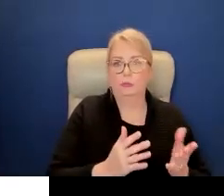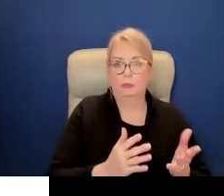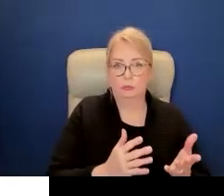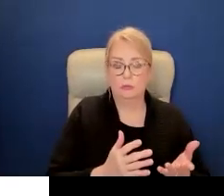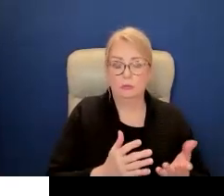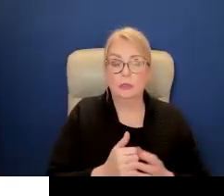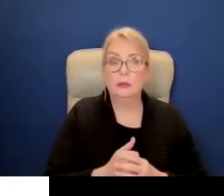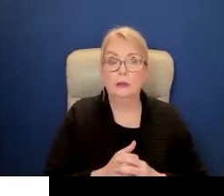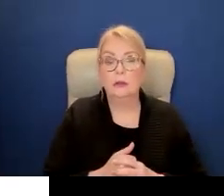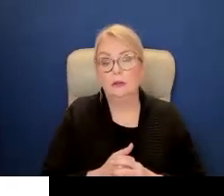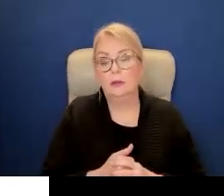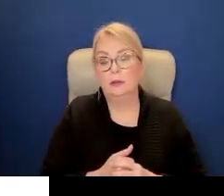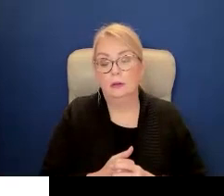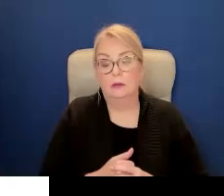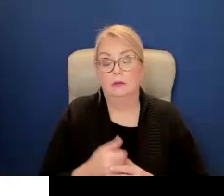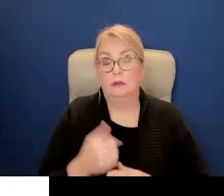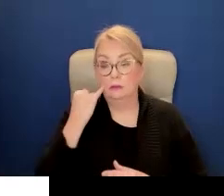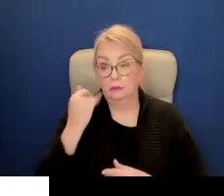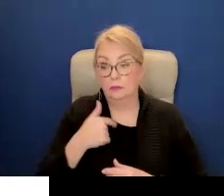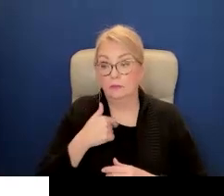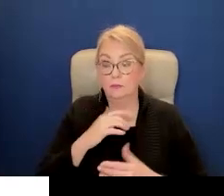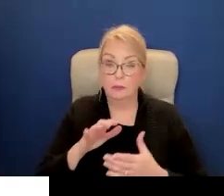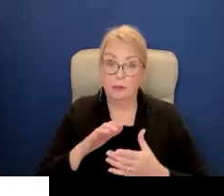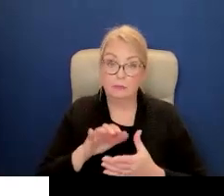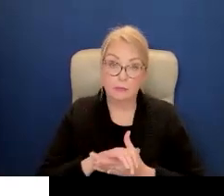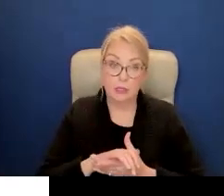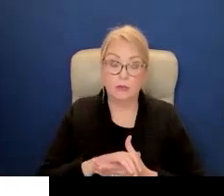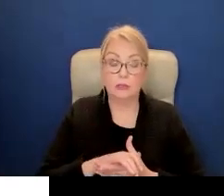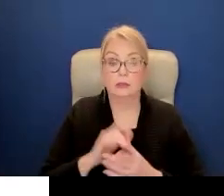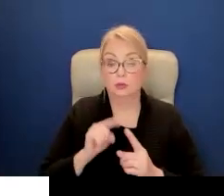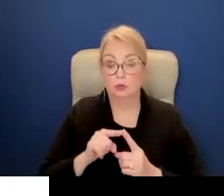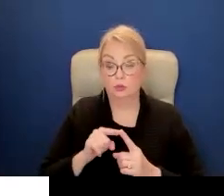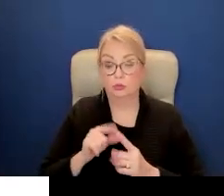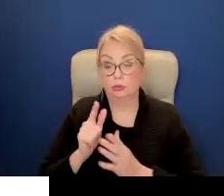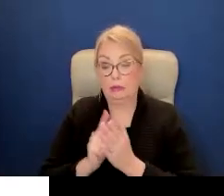Let's say I am married to a legal permanent resident and I have no status.